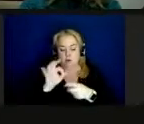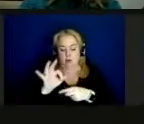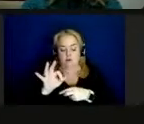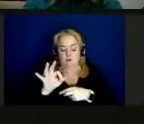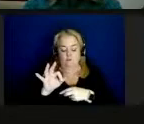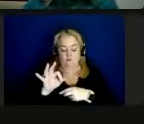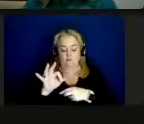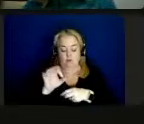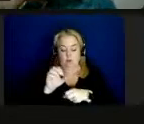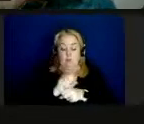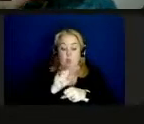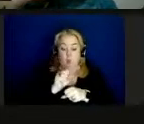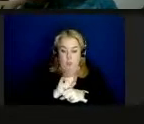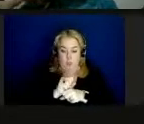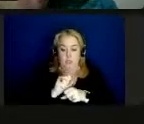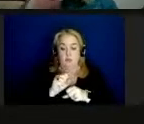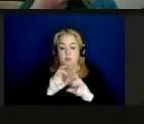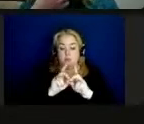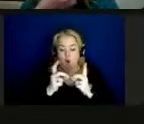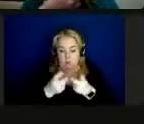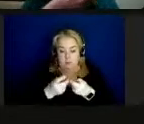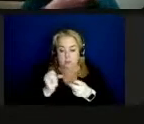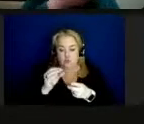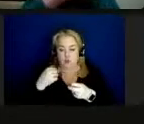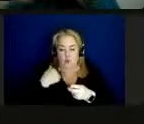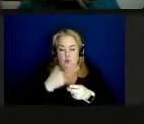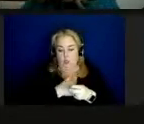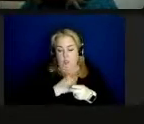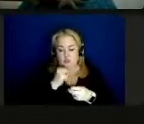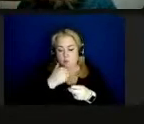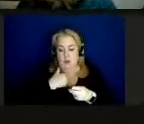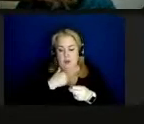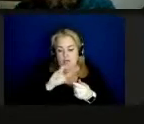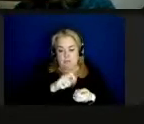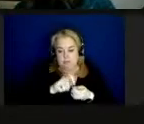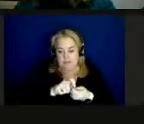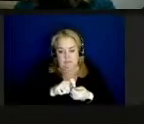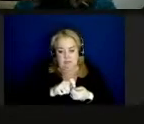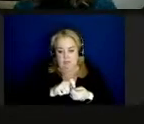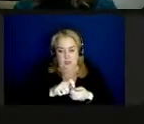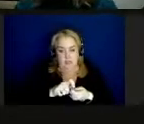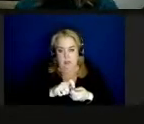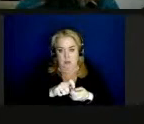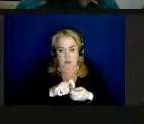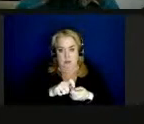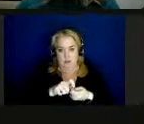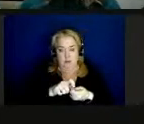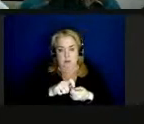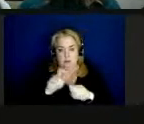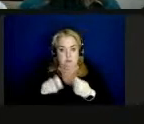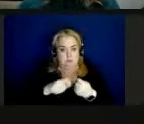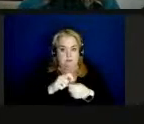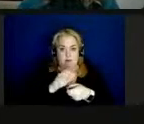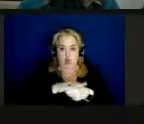BUSINESS REGISTRATION. WE'LL RELY AGGREGATED DATA FROM THE DEPARTMENT OF REVENUE OR